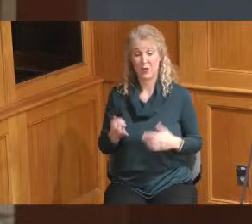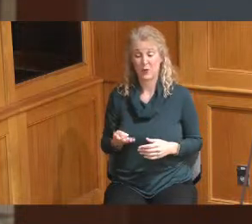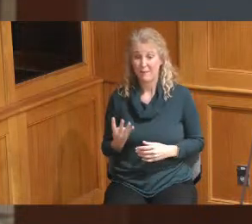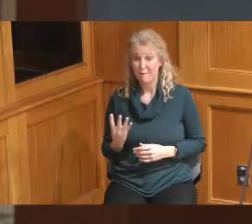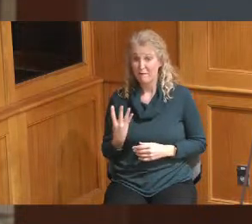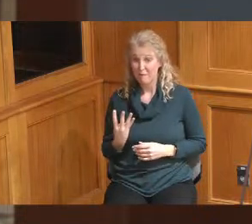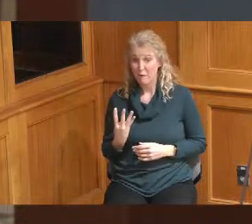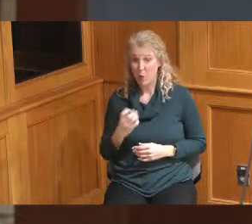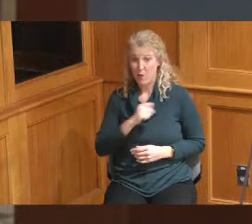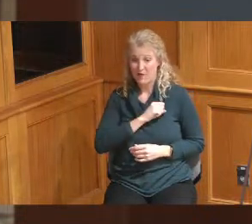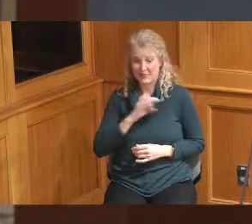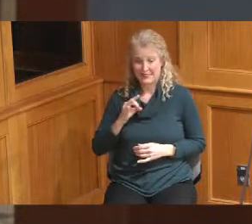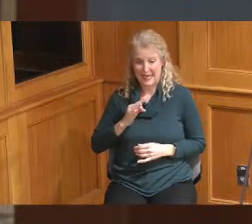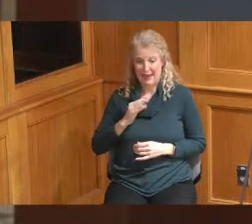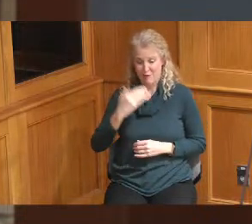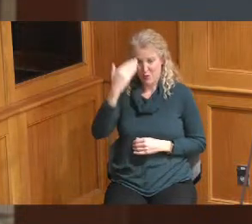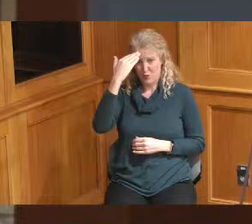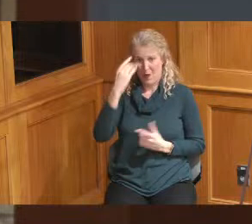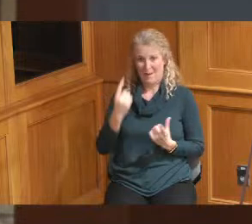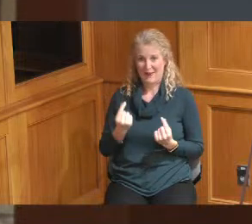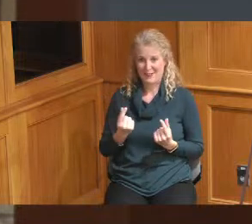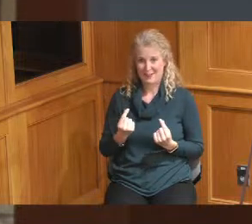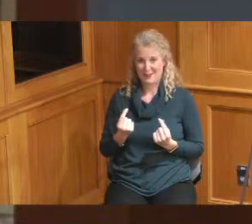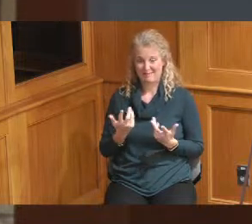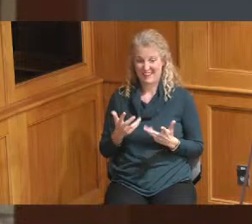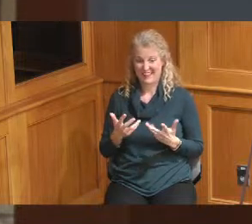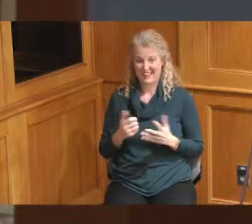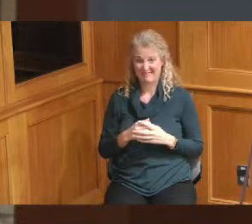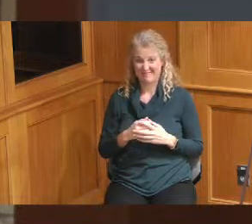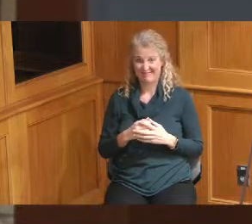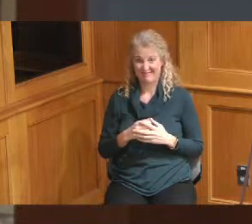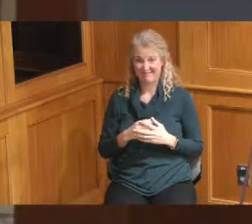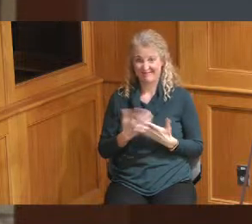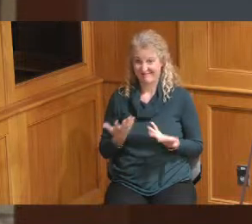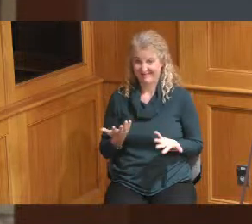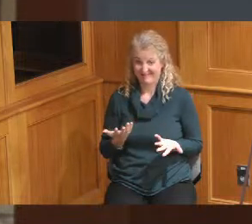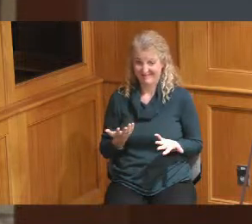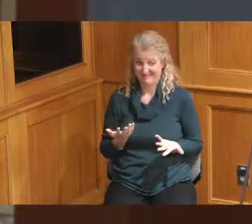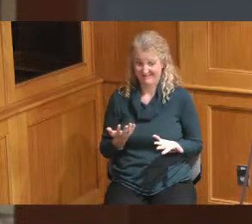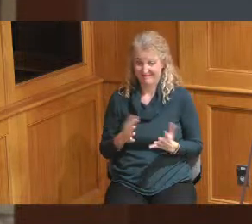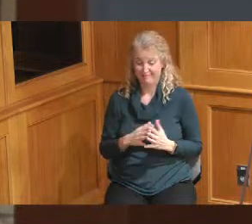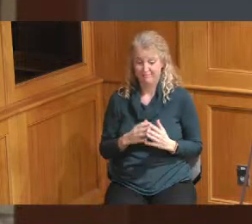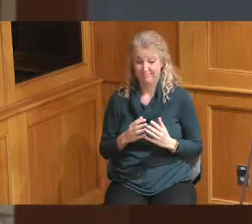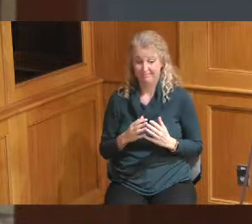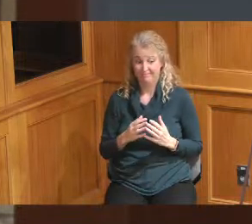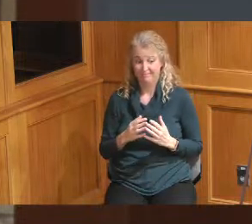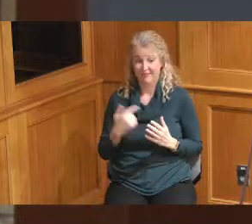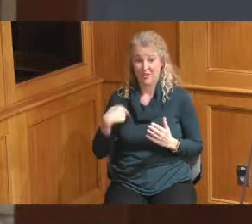to maintain them we've had a lot of we've had to um purchase a lot of infrastructure to be able to